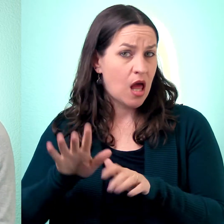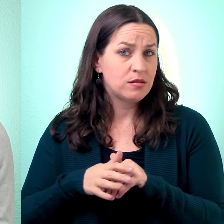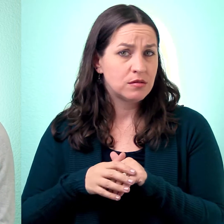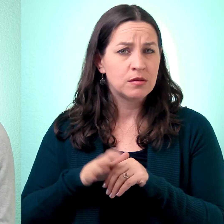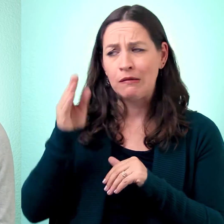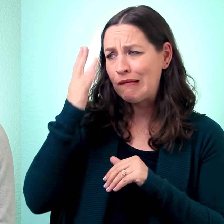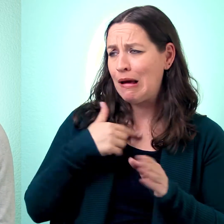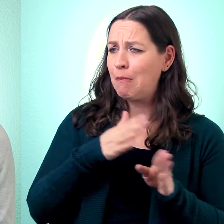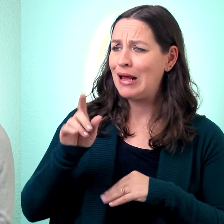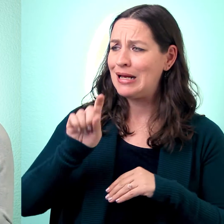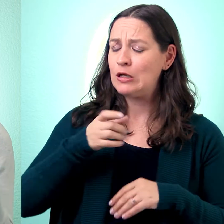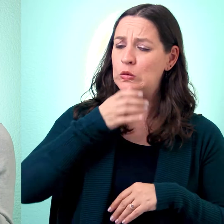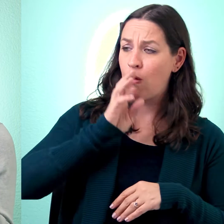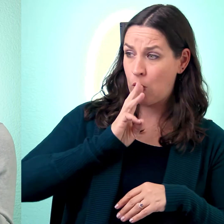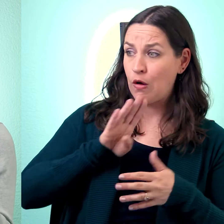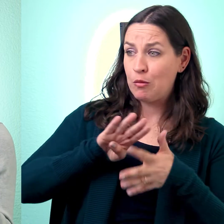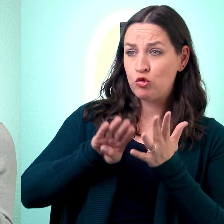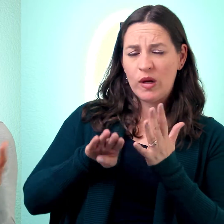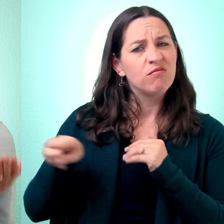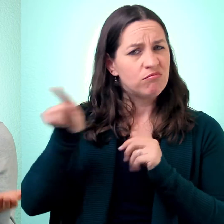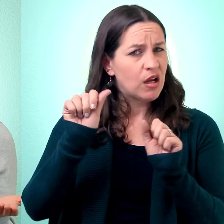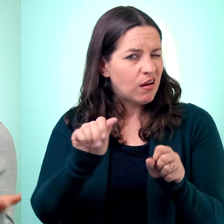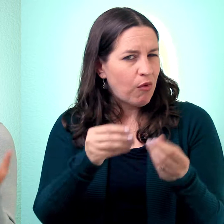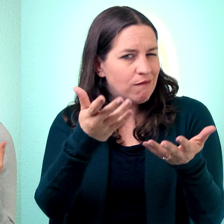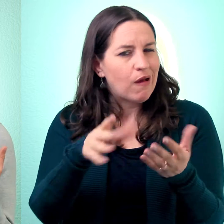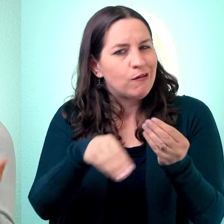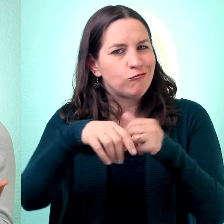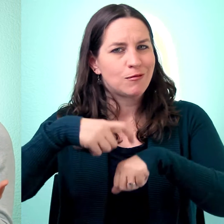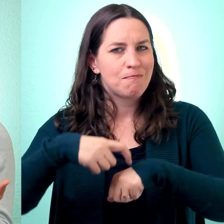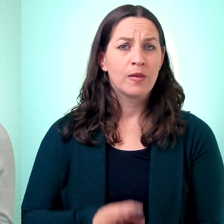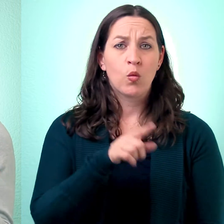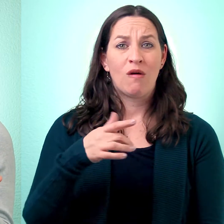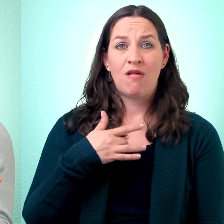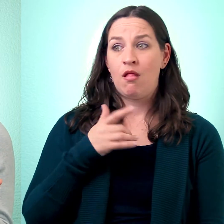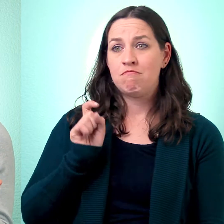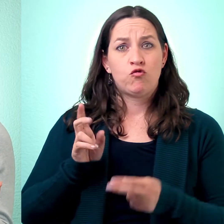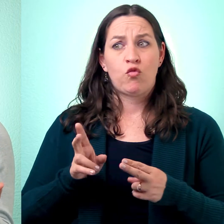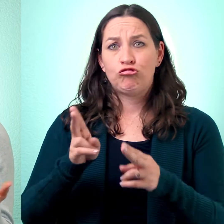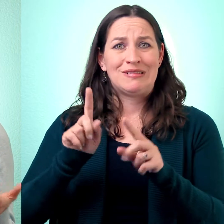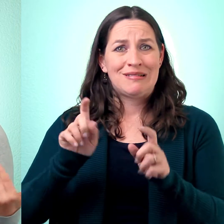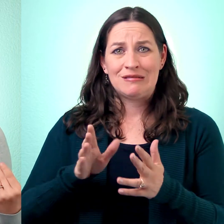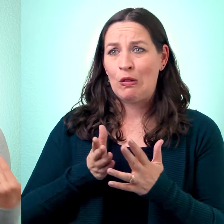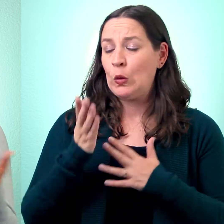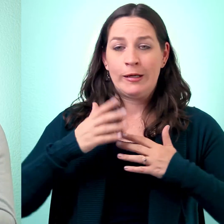They do have the ability to pause the test to be able to give you that time. Don't ever feel like you have to be rushed through the